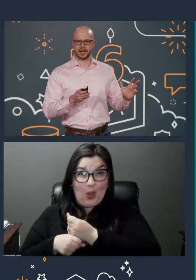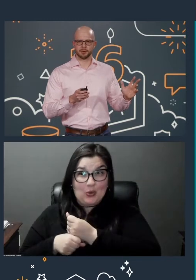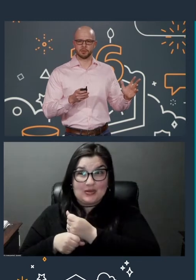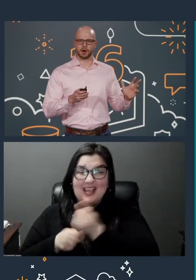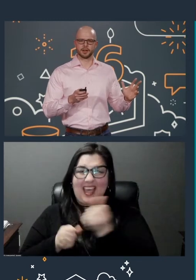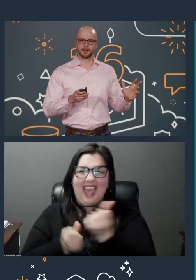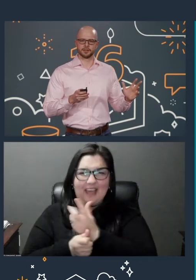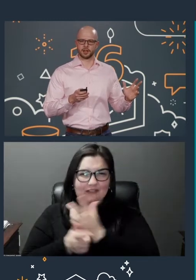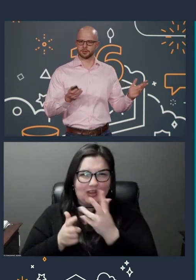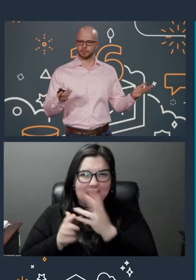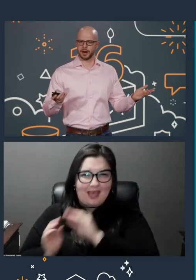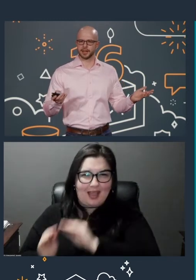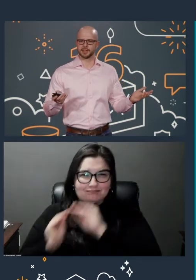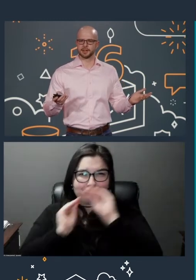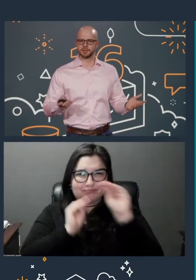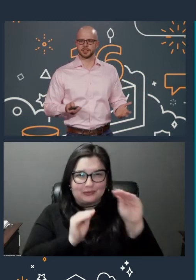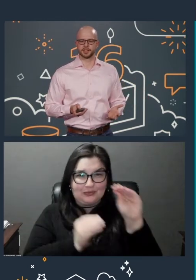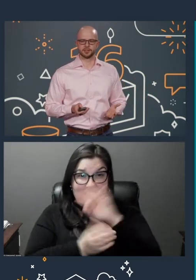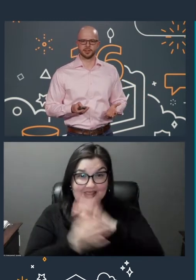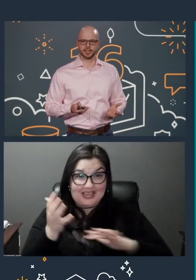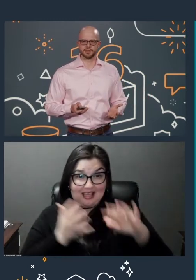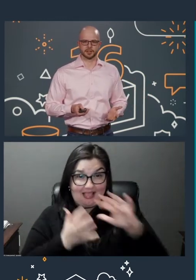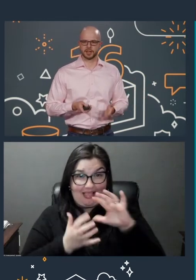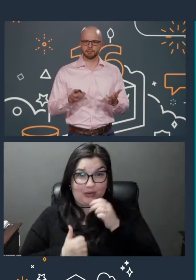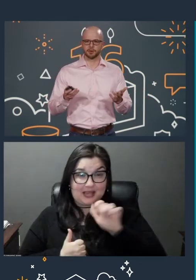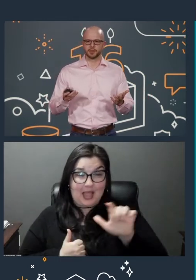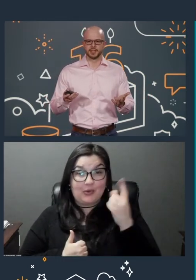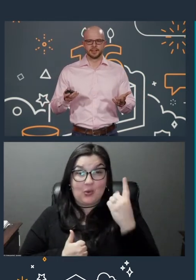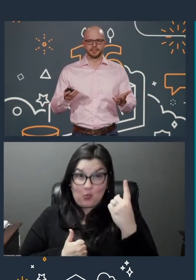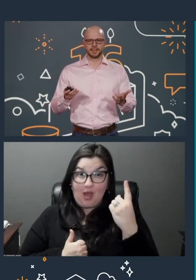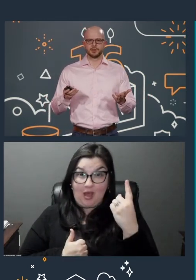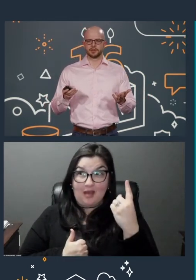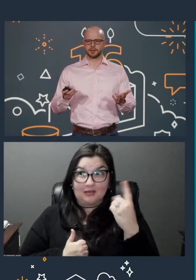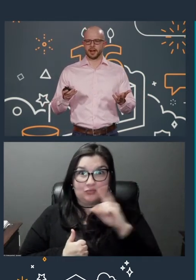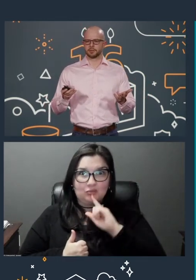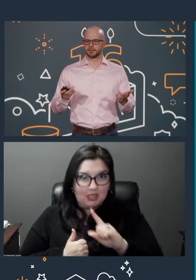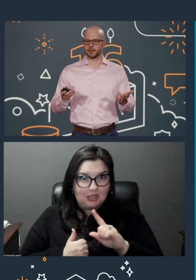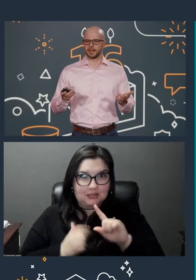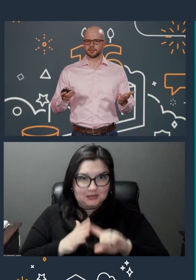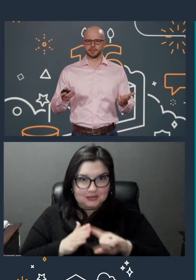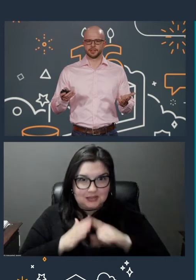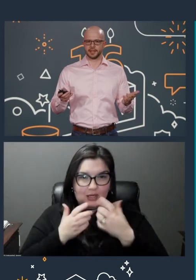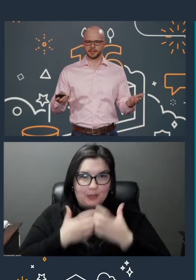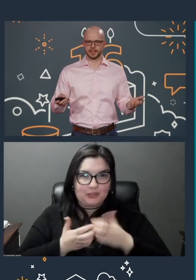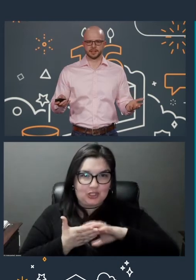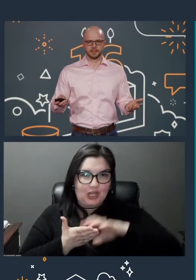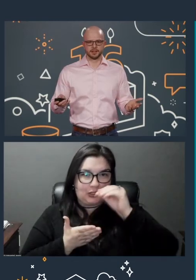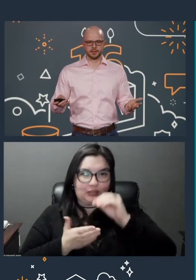Capital One is also a pioneer in machine learning. For example, they use their Amazon S3 data lake